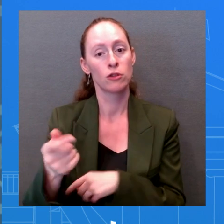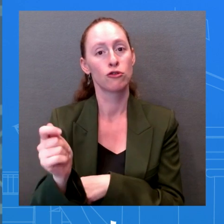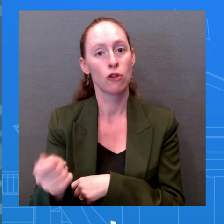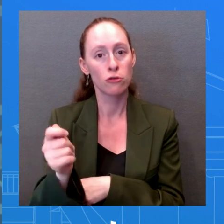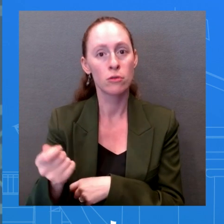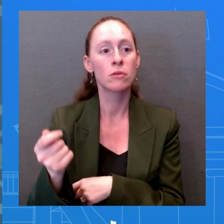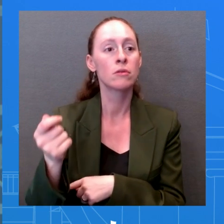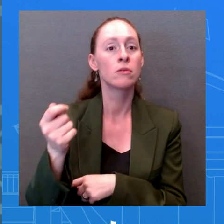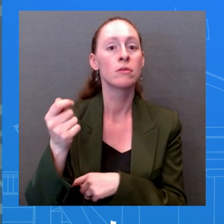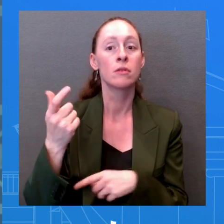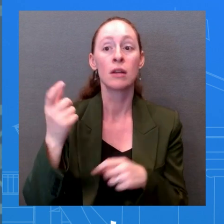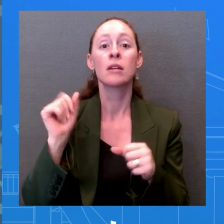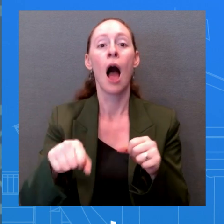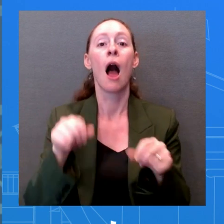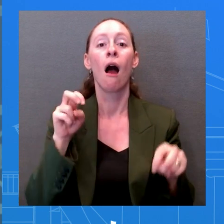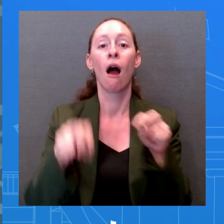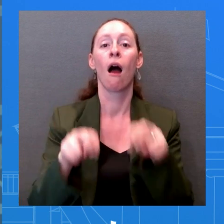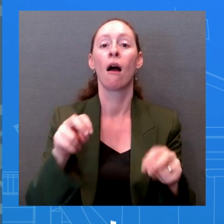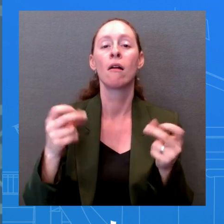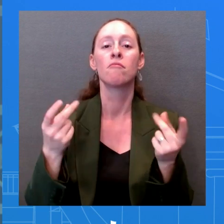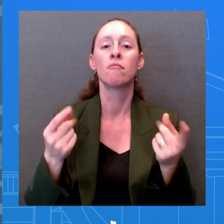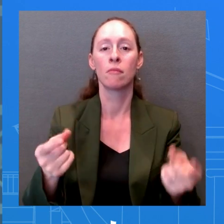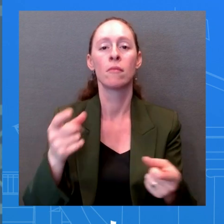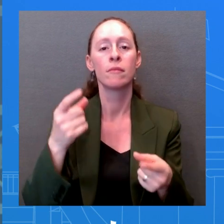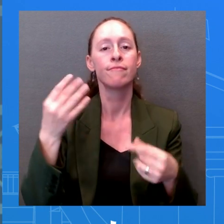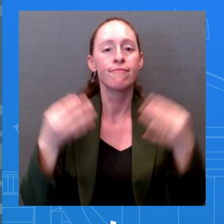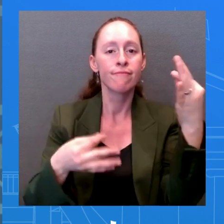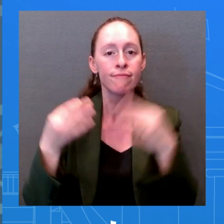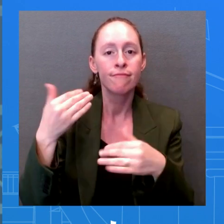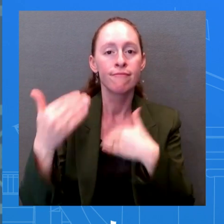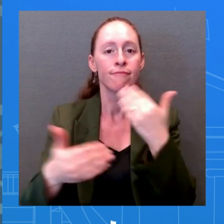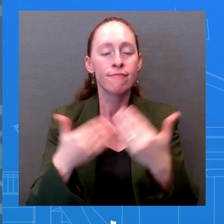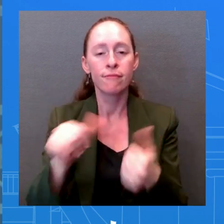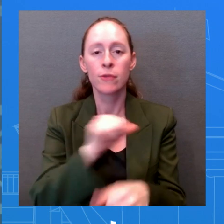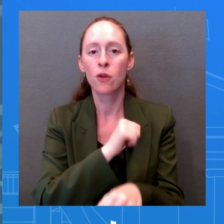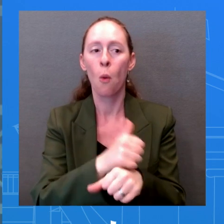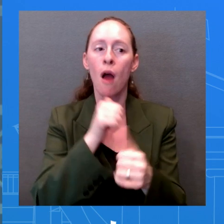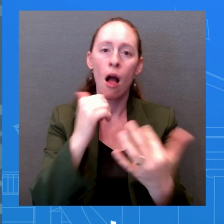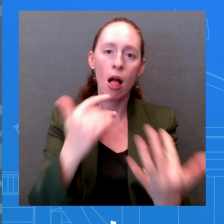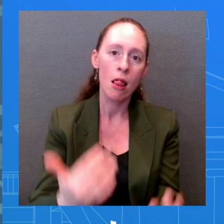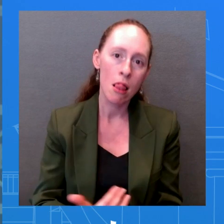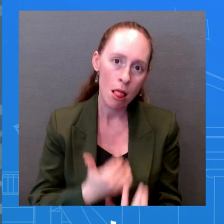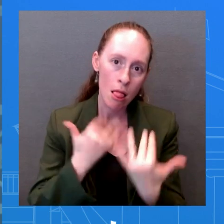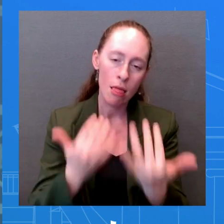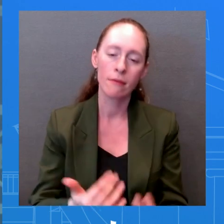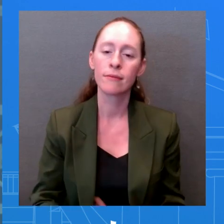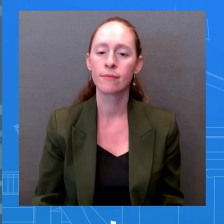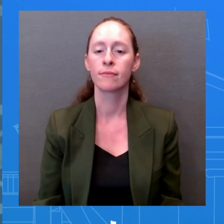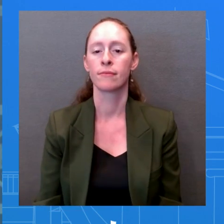including H-2B -- H-2B visas. So we are doing the work. We know that --